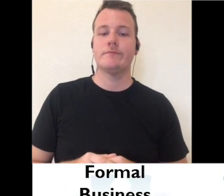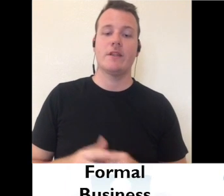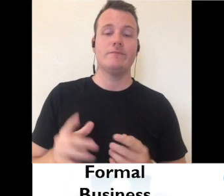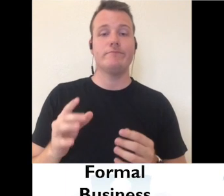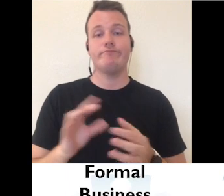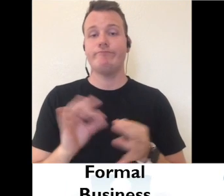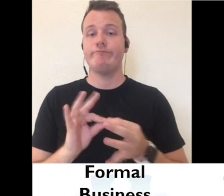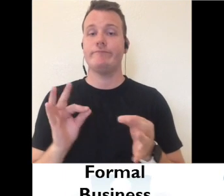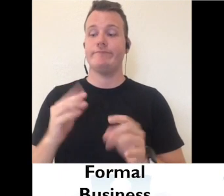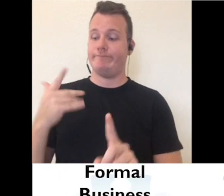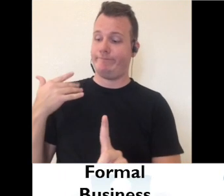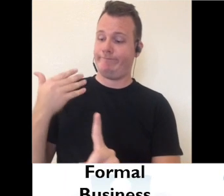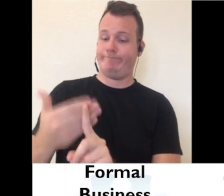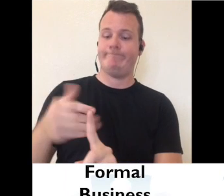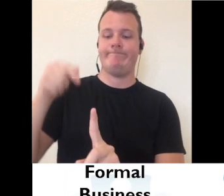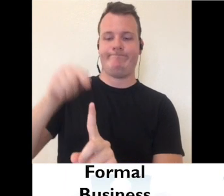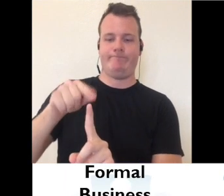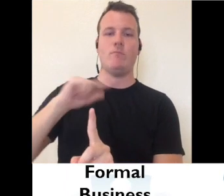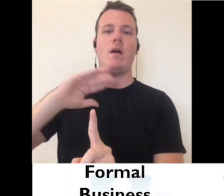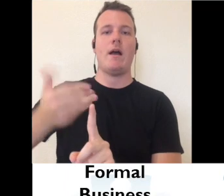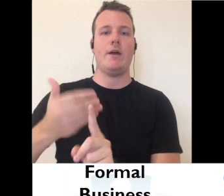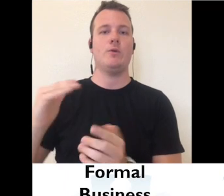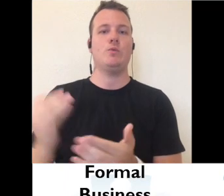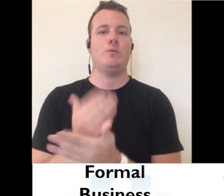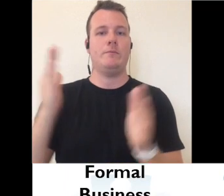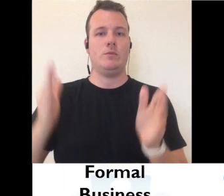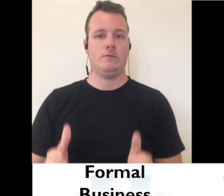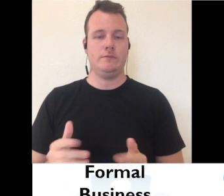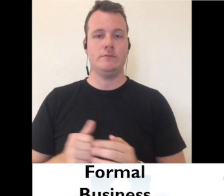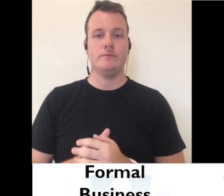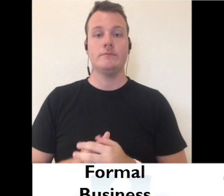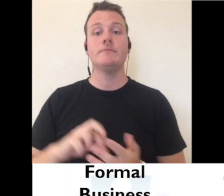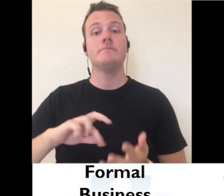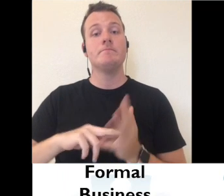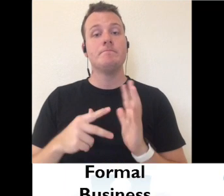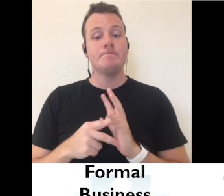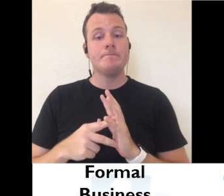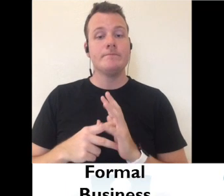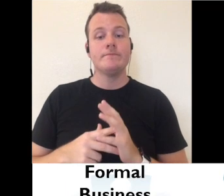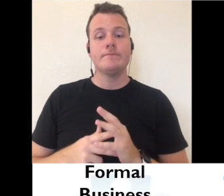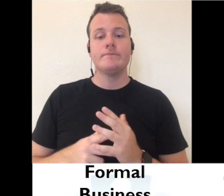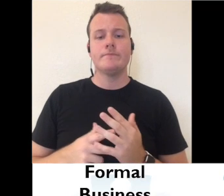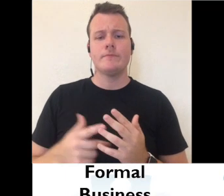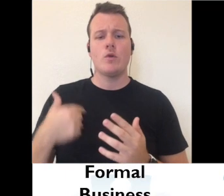a consistent peak waiting period before we hire the second audiologist or before,